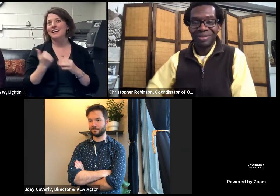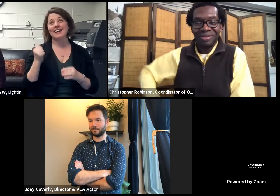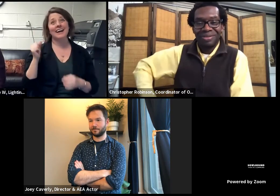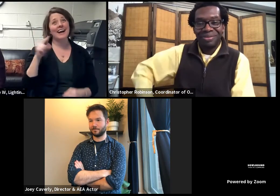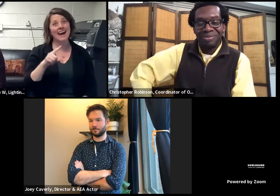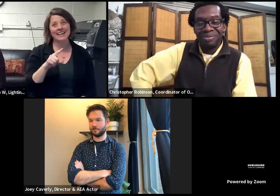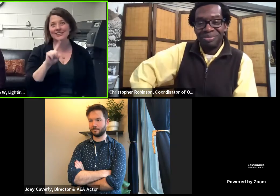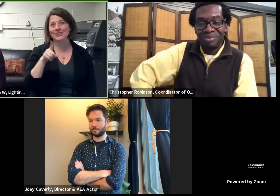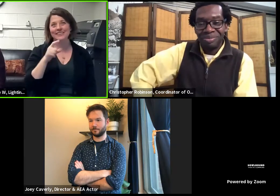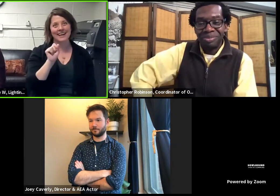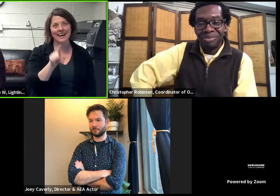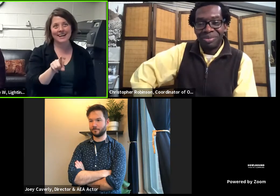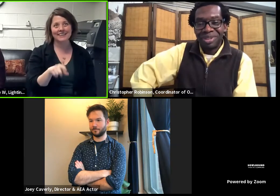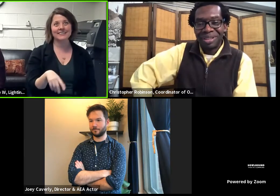I wanna go back to what Kala said.